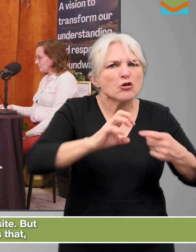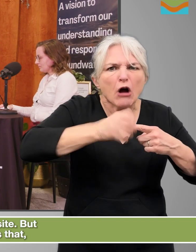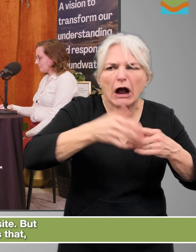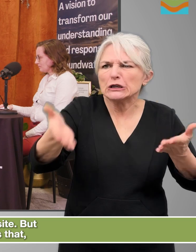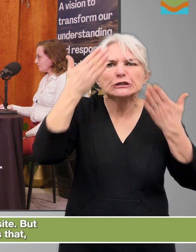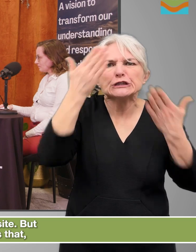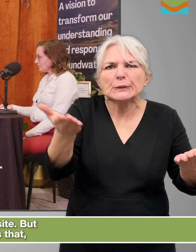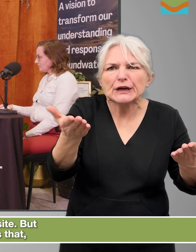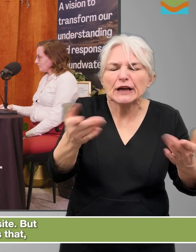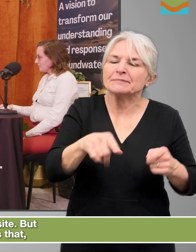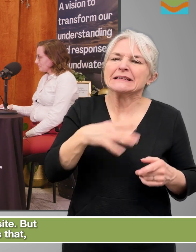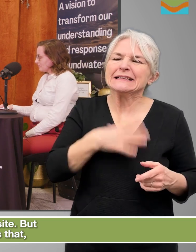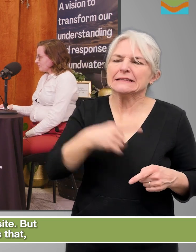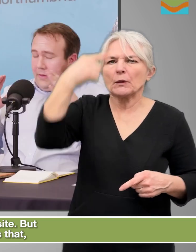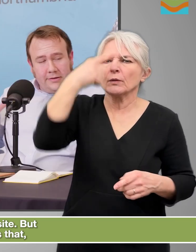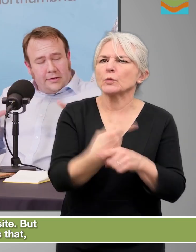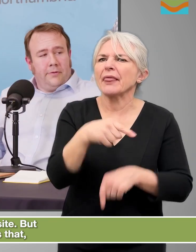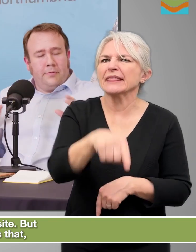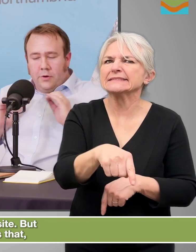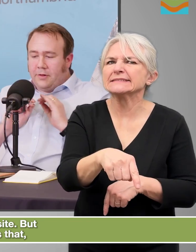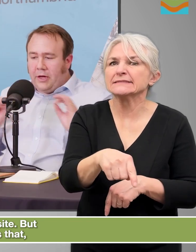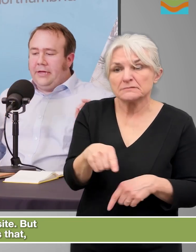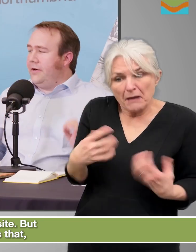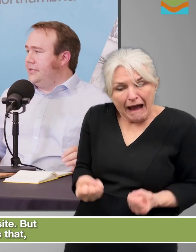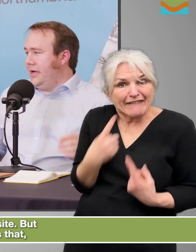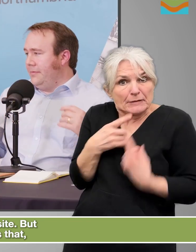go and have a look at our website. But I think one of the key threads that,